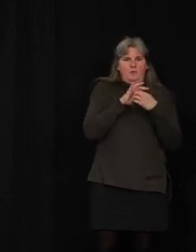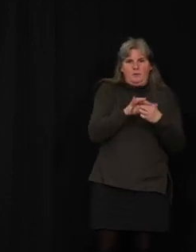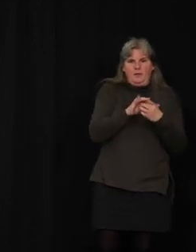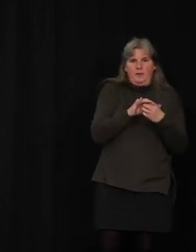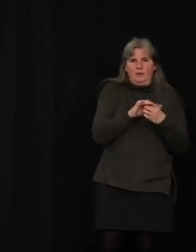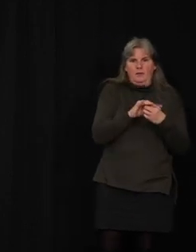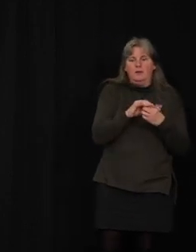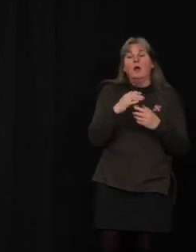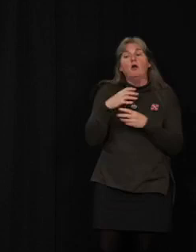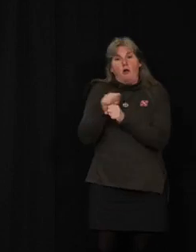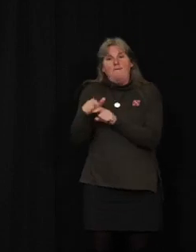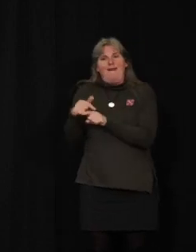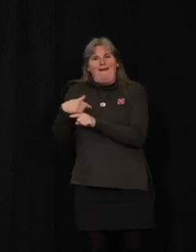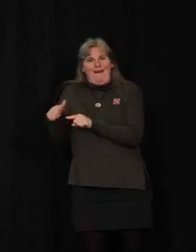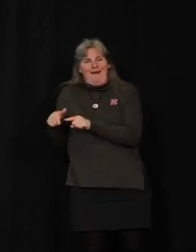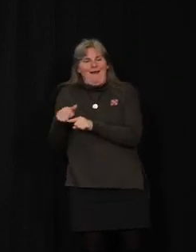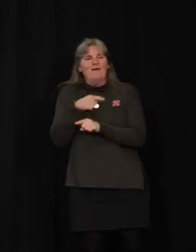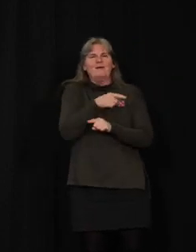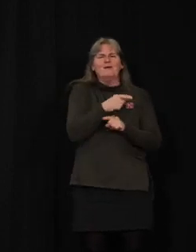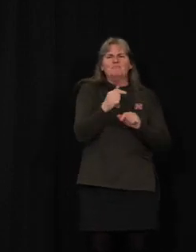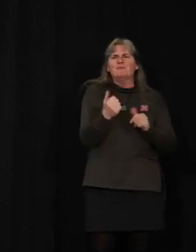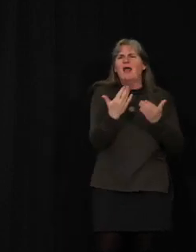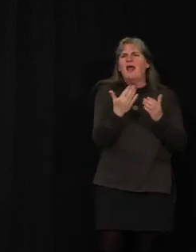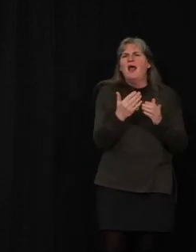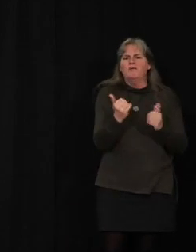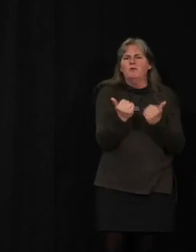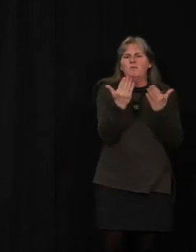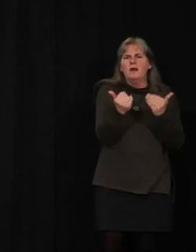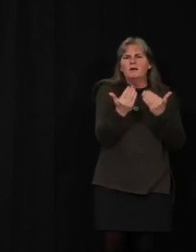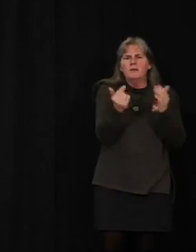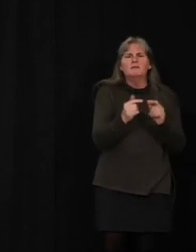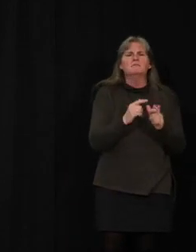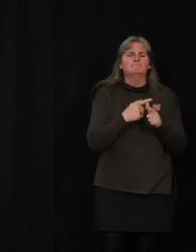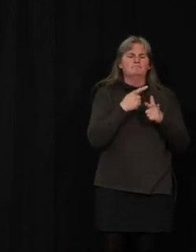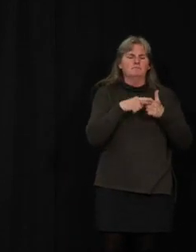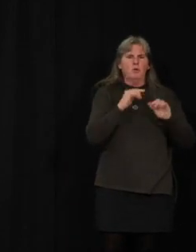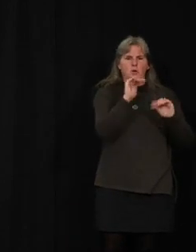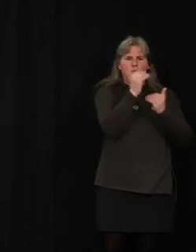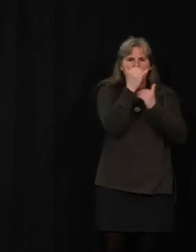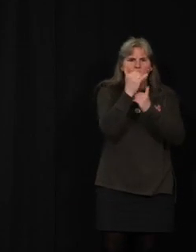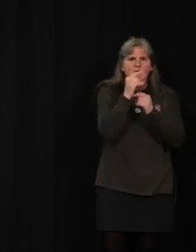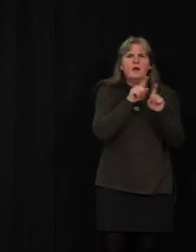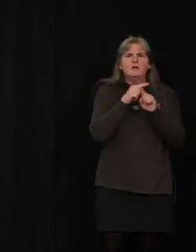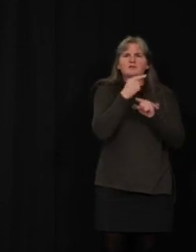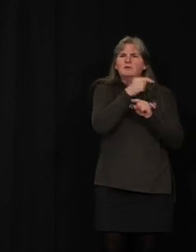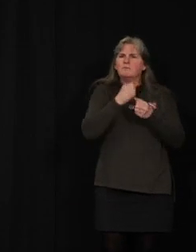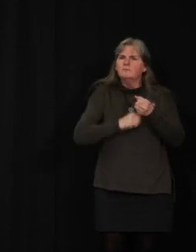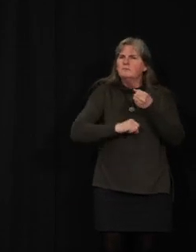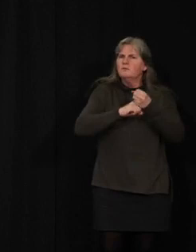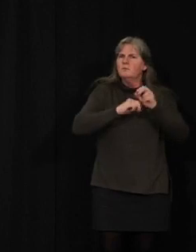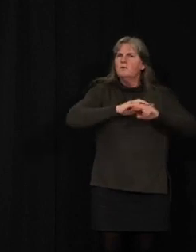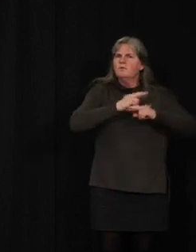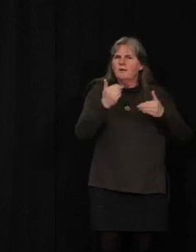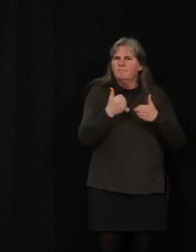recommendations, restrictions, and government supports that are available to Yukoners and Yukon businesses.